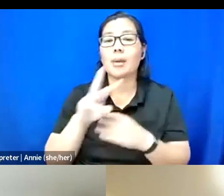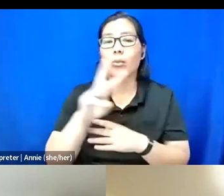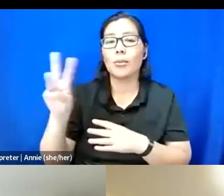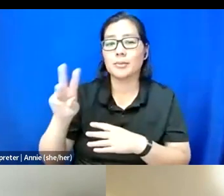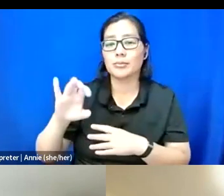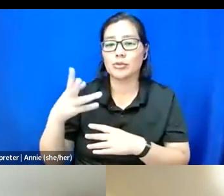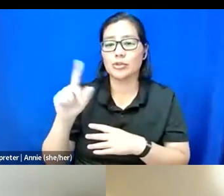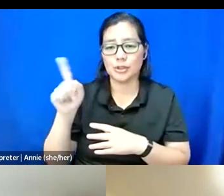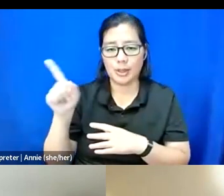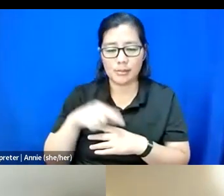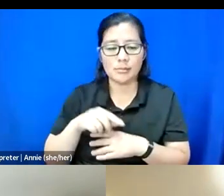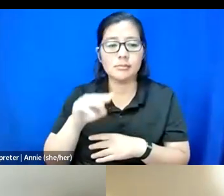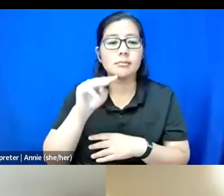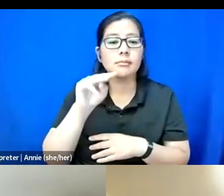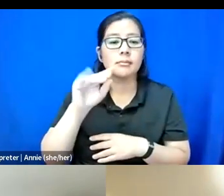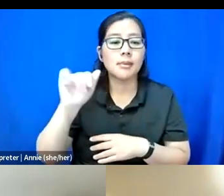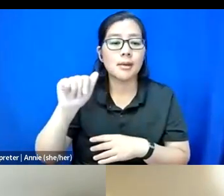It's miacharnelle.com.